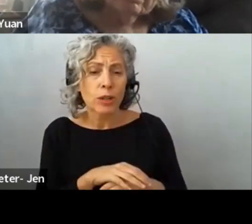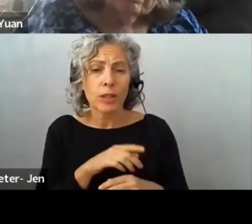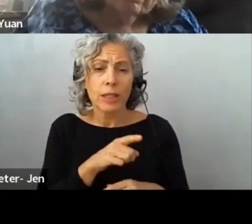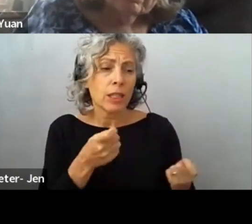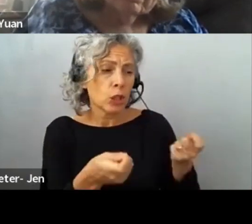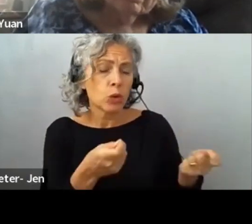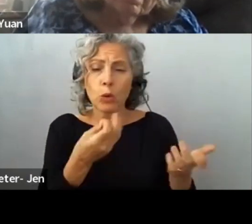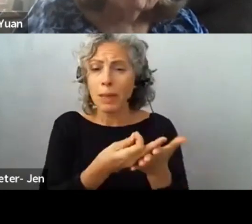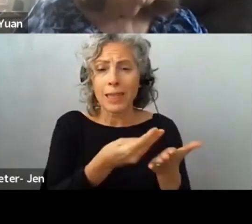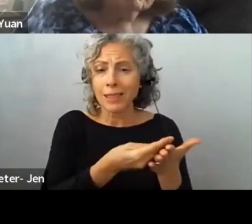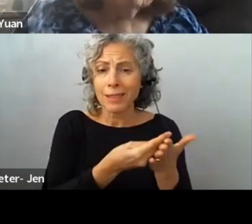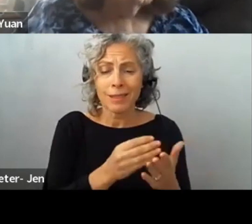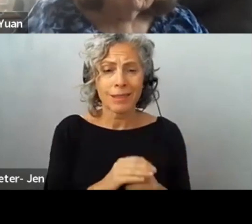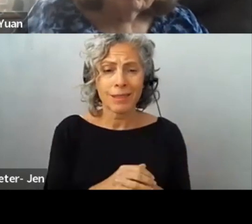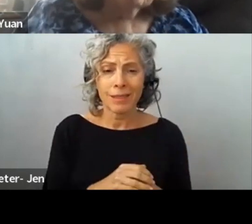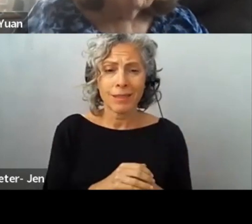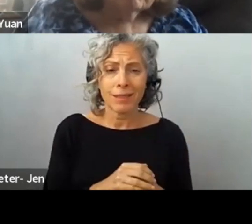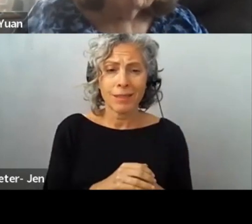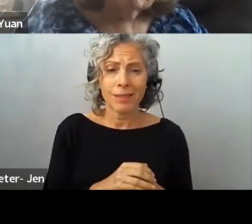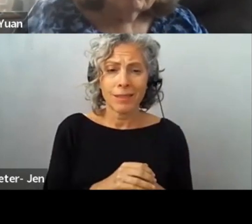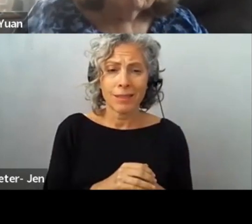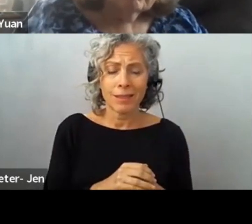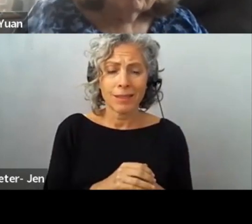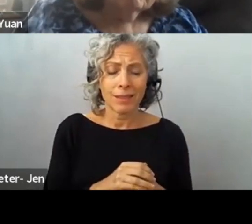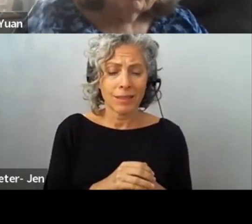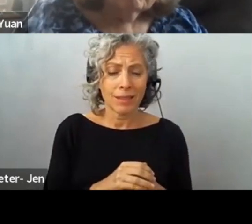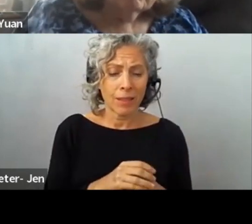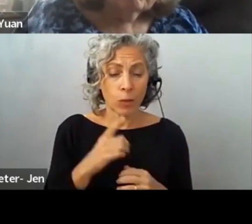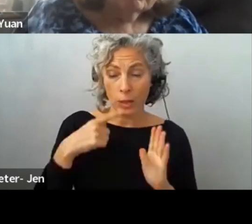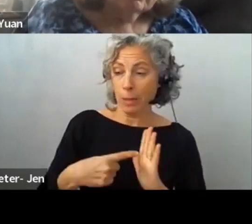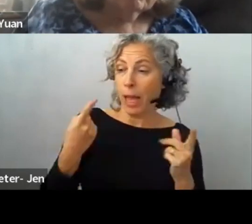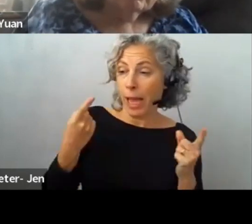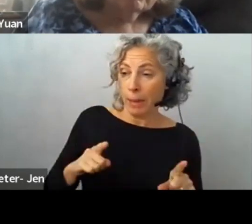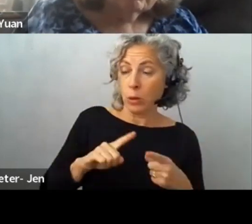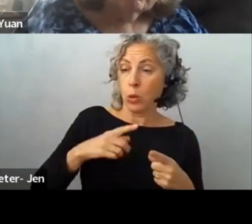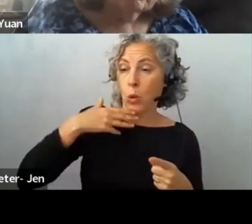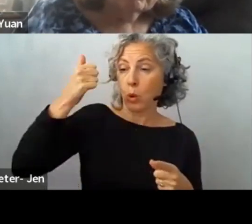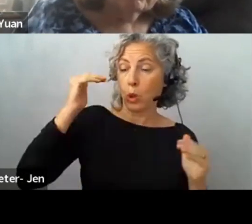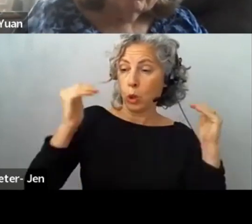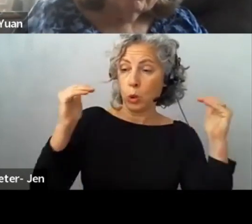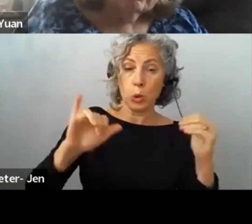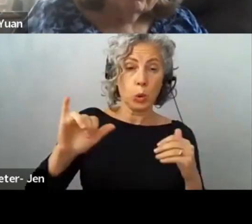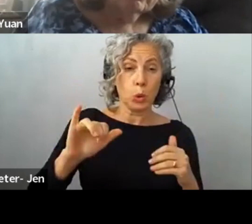finances. Um, disabled, it happens a lot to older adults, the whole elder abuse, like